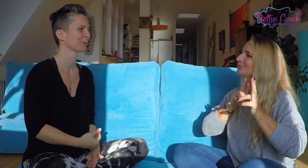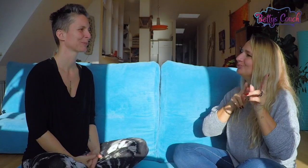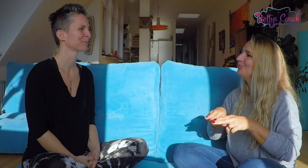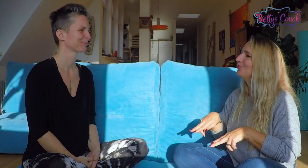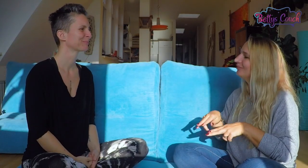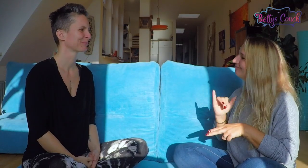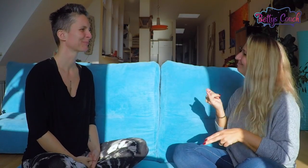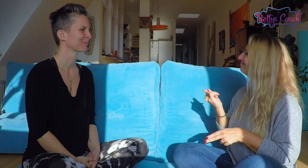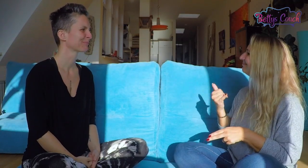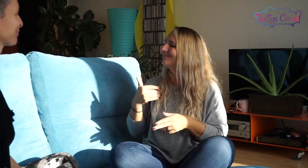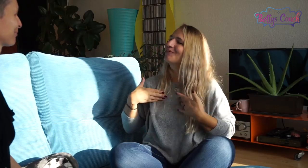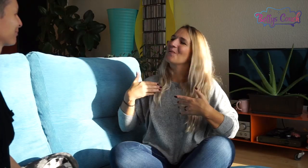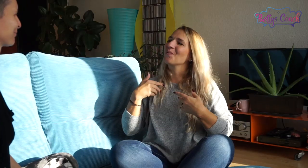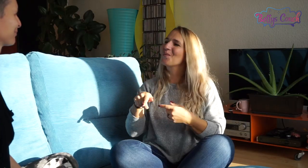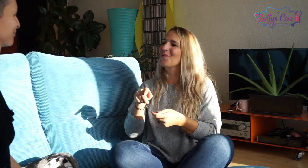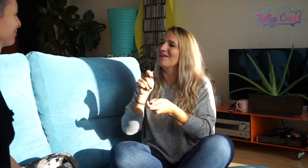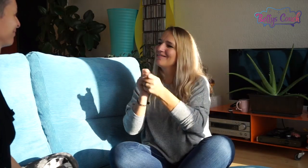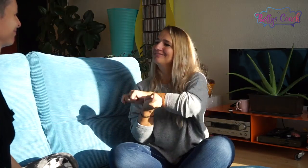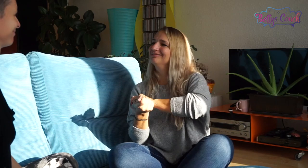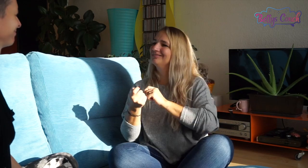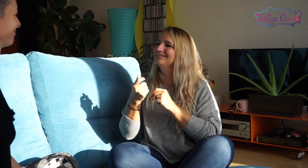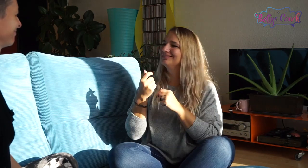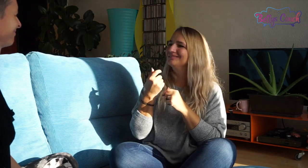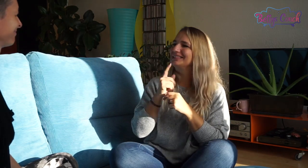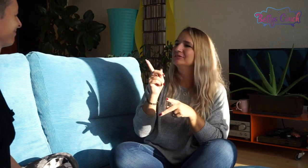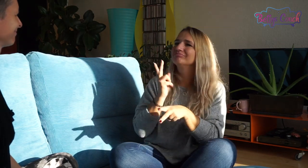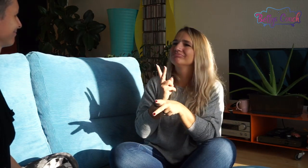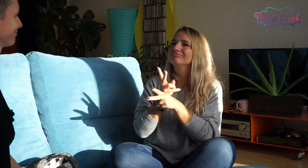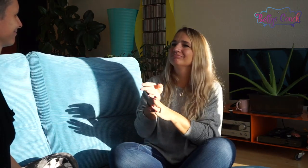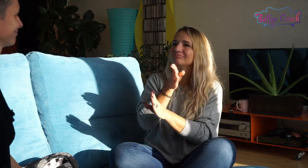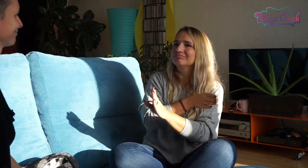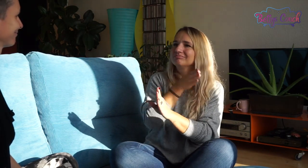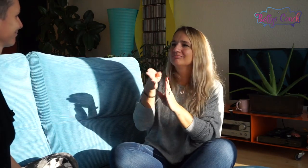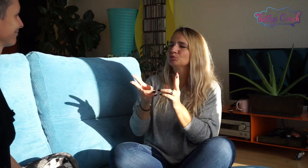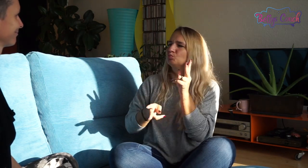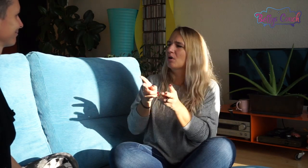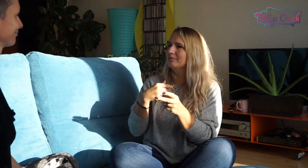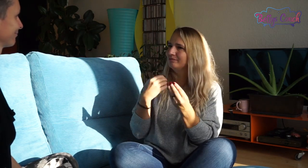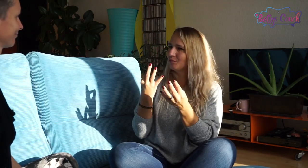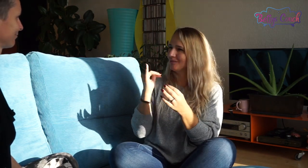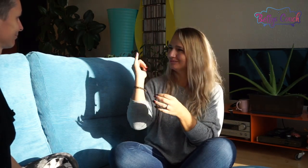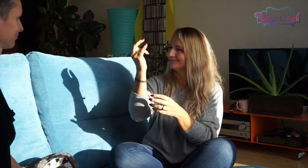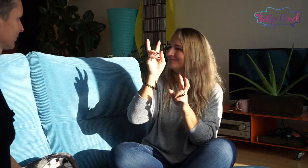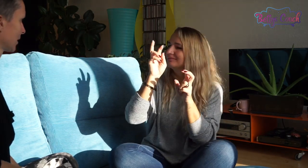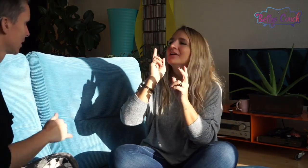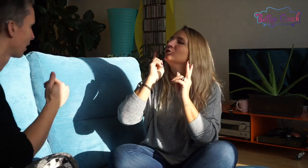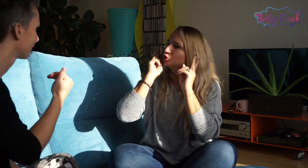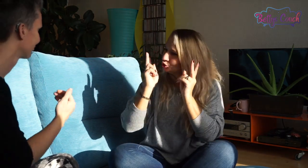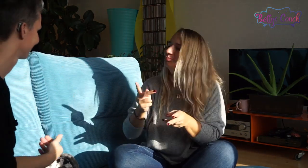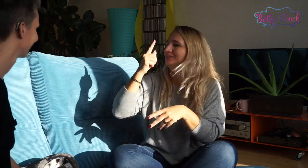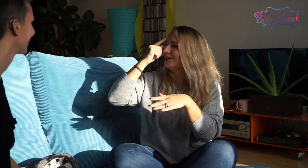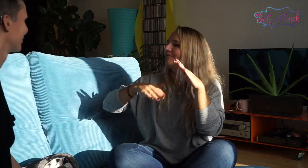I am happy about the change. If I imagined that nothing would have changed during my trip around the world, I would wonder what I actually did it for.